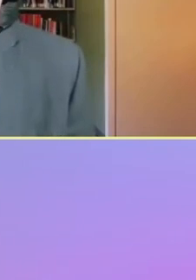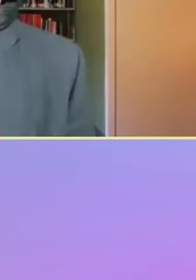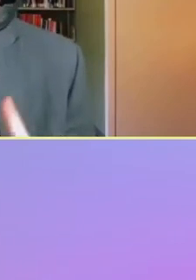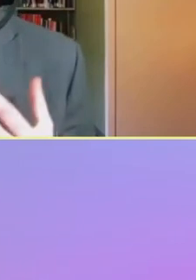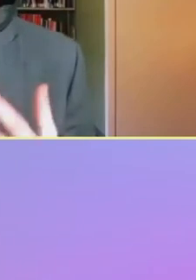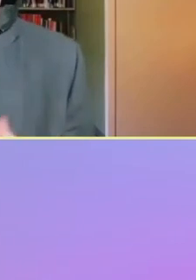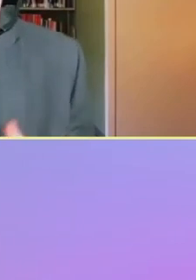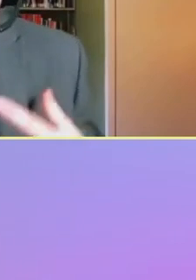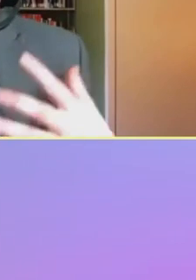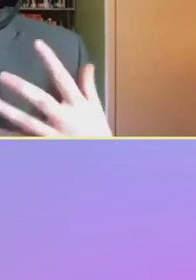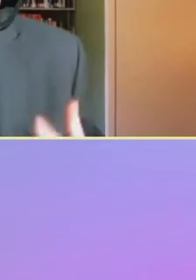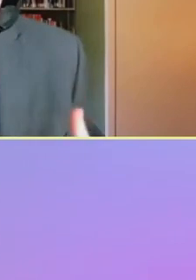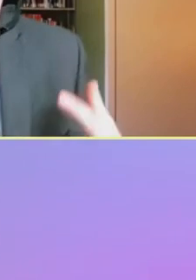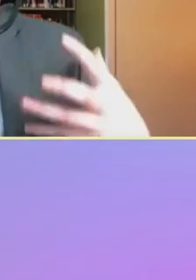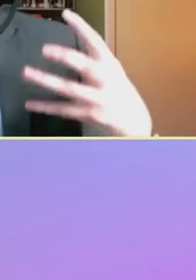have boundaries and respect. I would recommend